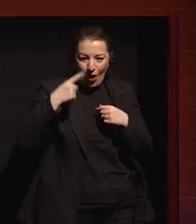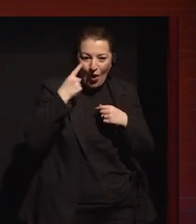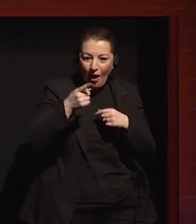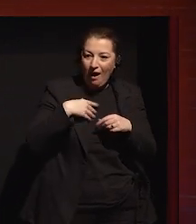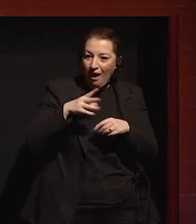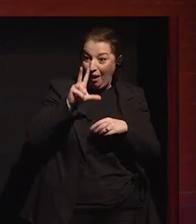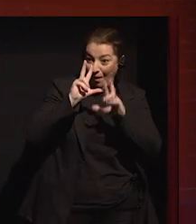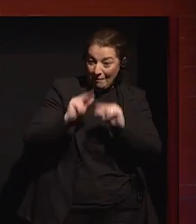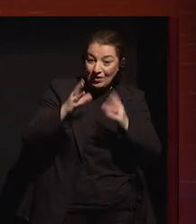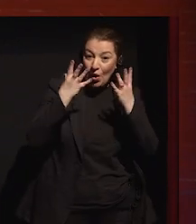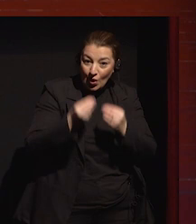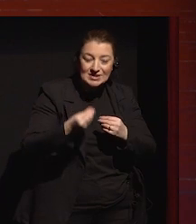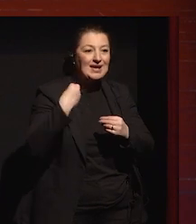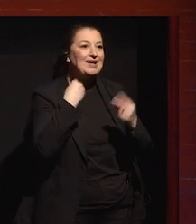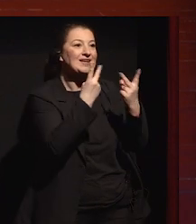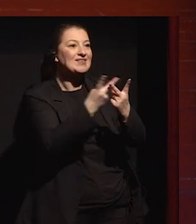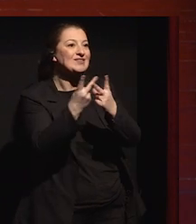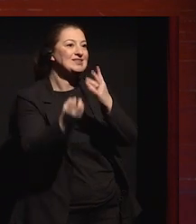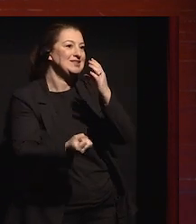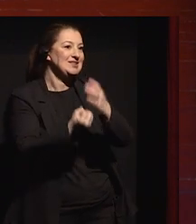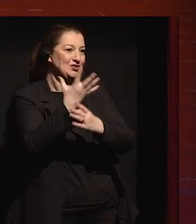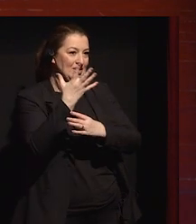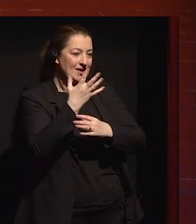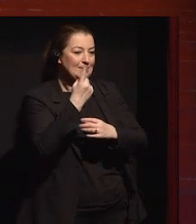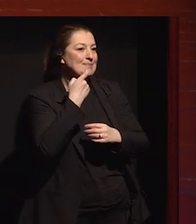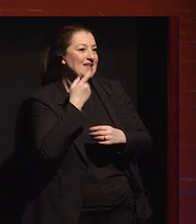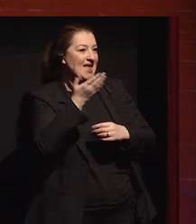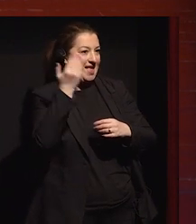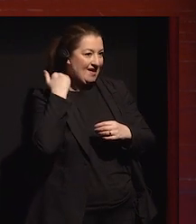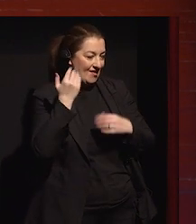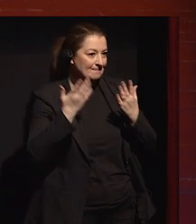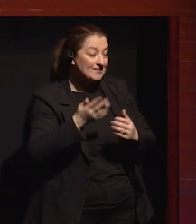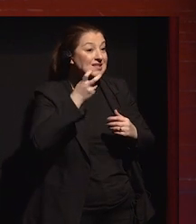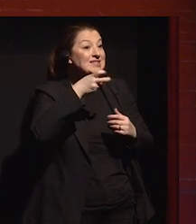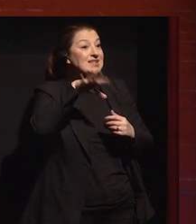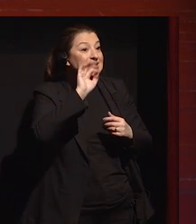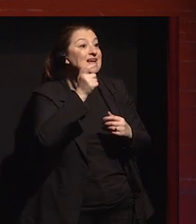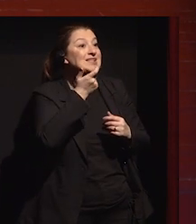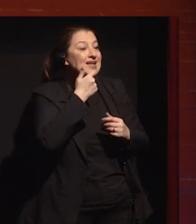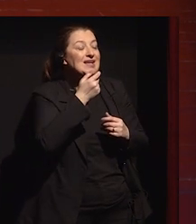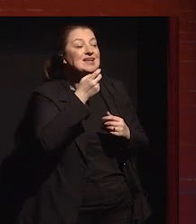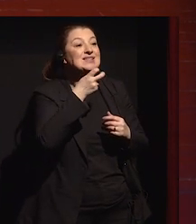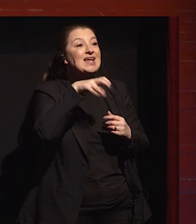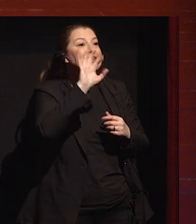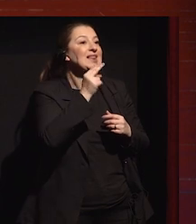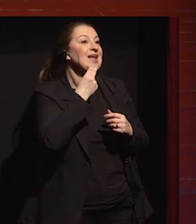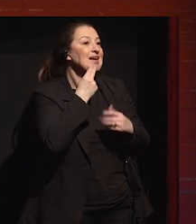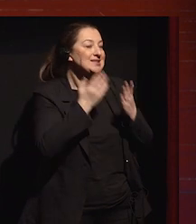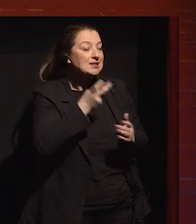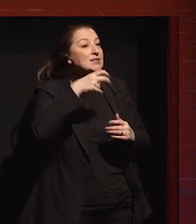Well, we created a website last year called "80 Years,80 Women" and it's the stories of 80 women who worked with the British Council